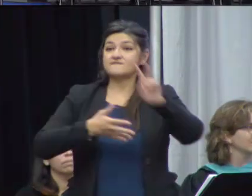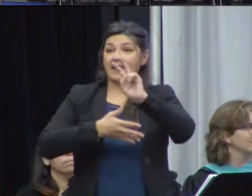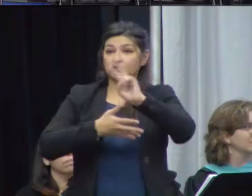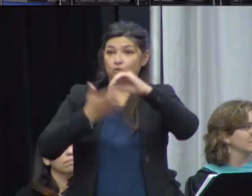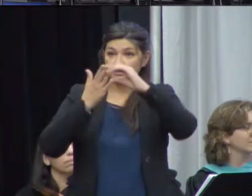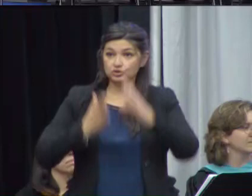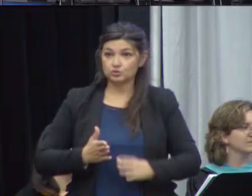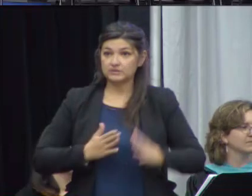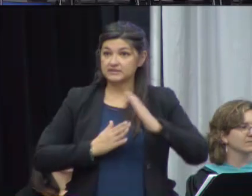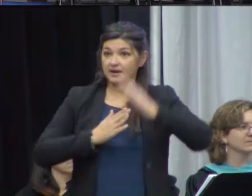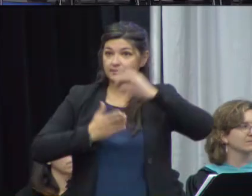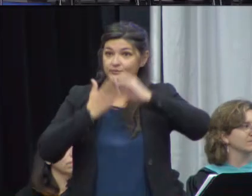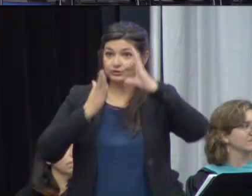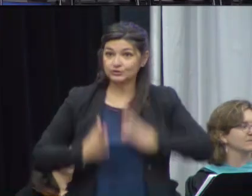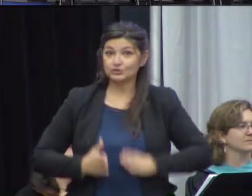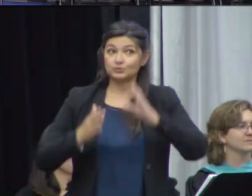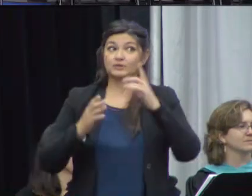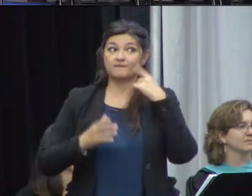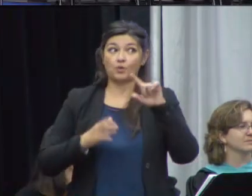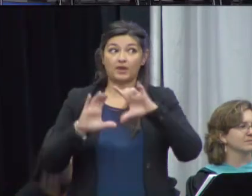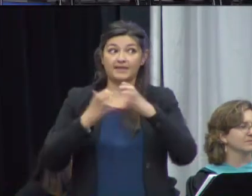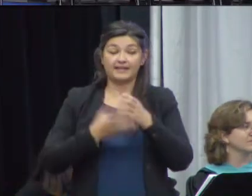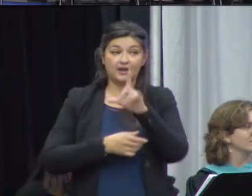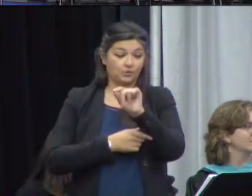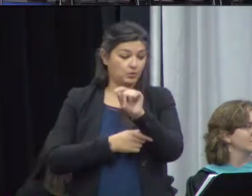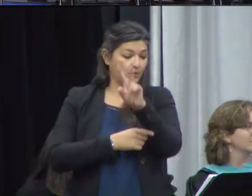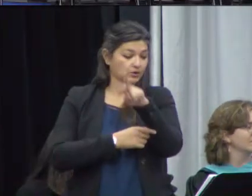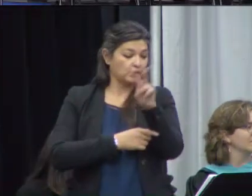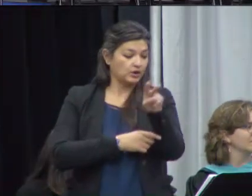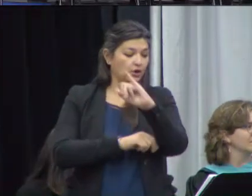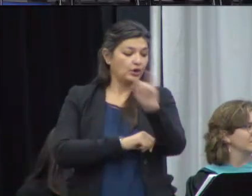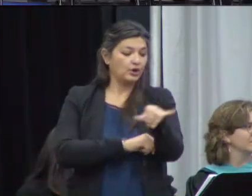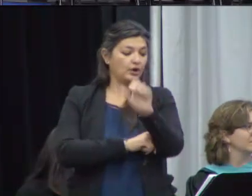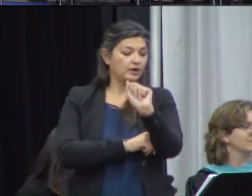for the Class of 2022, Jackelyn Hernandez.